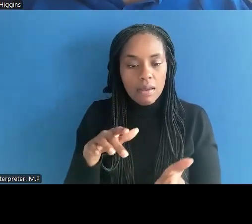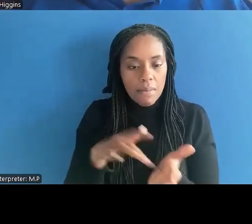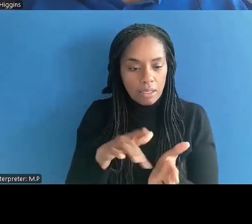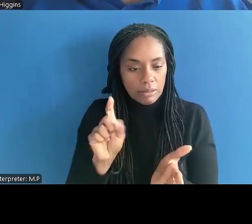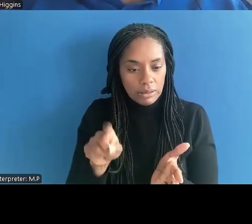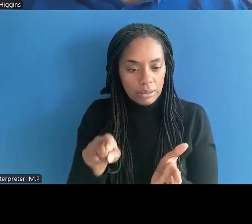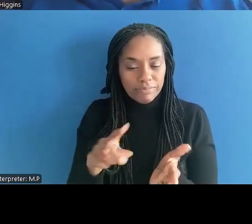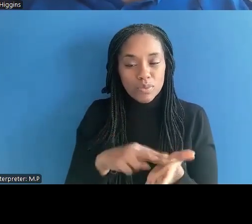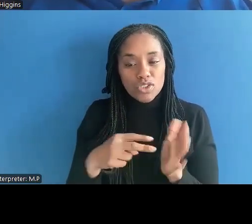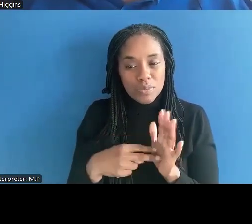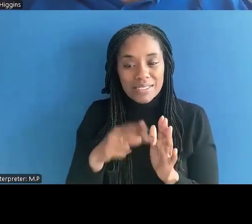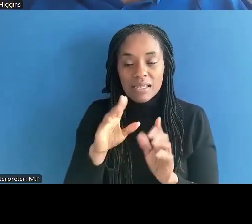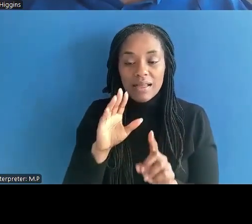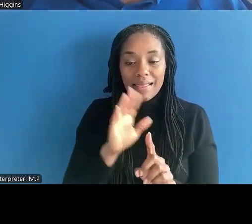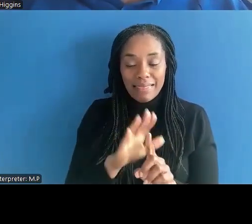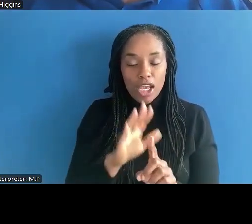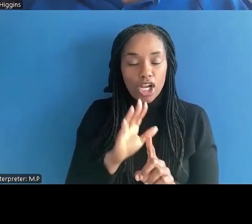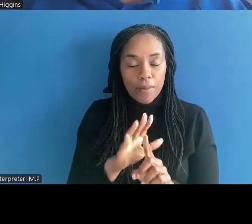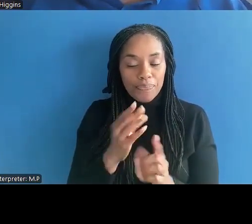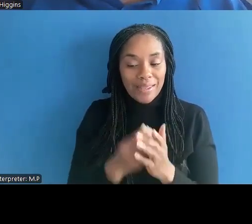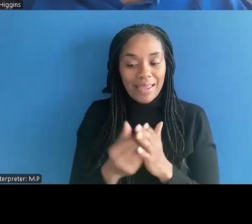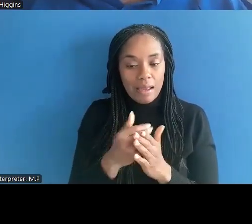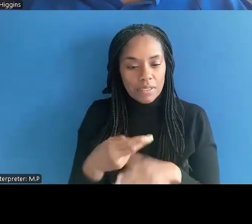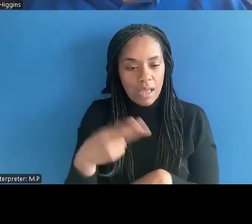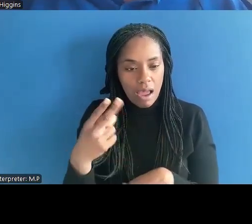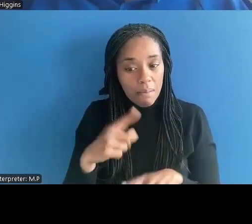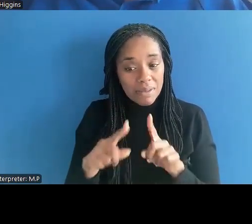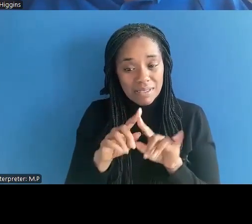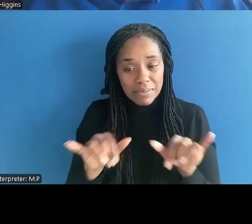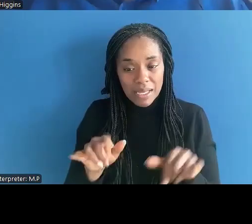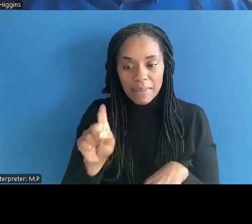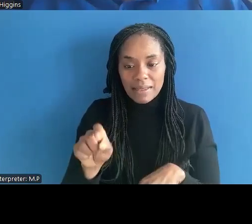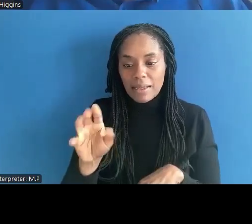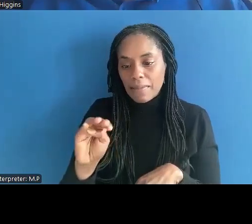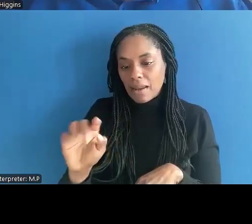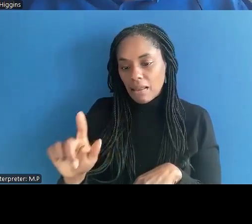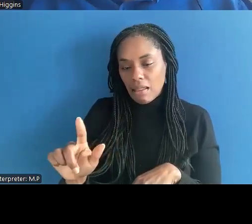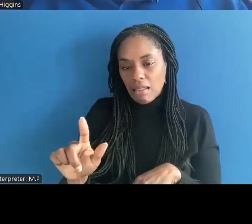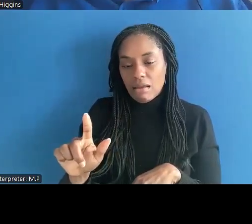monthly income, but also are in need of Medi-Cal. So they'll get full scope Medi-Cal,